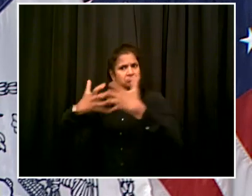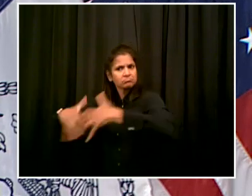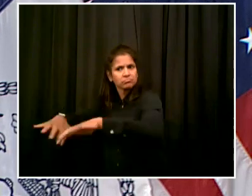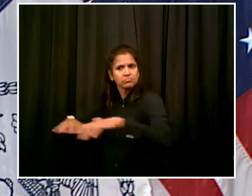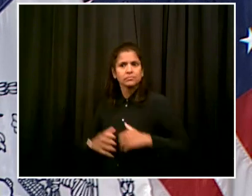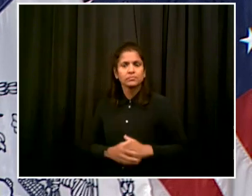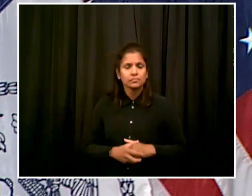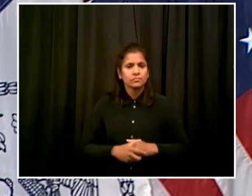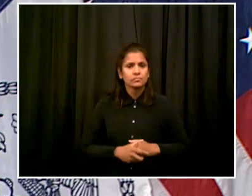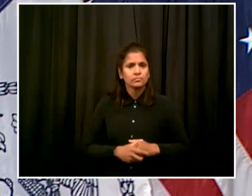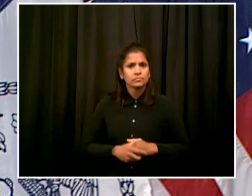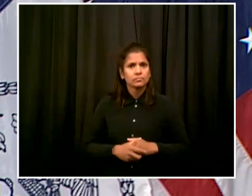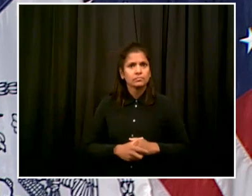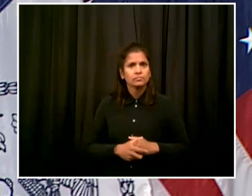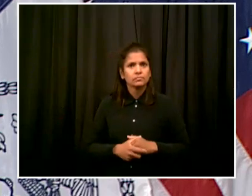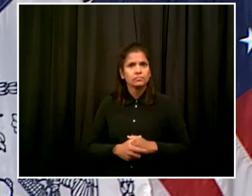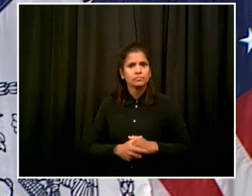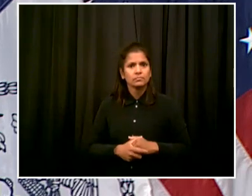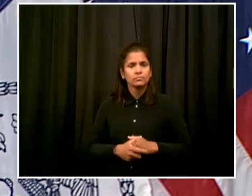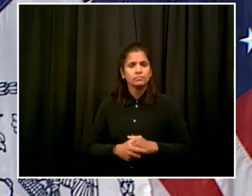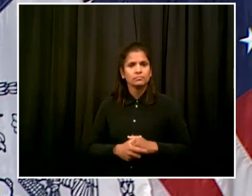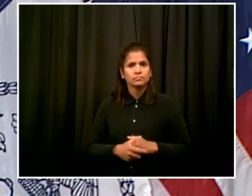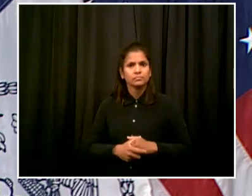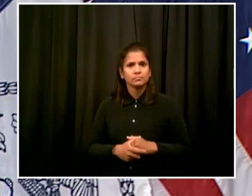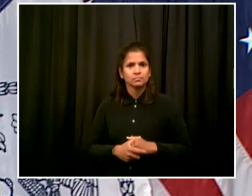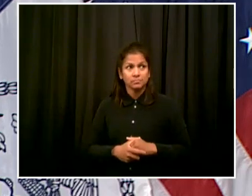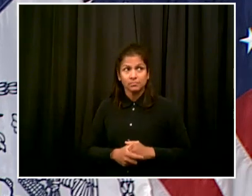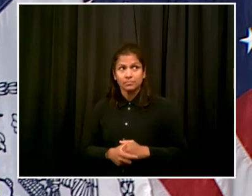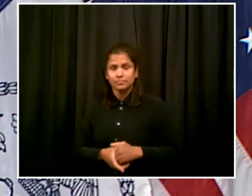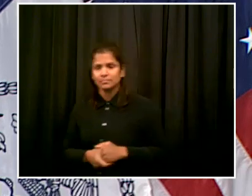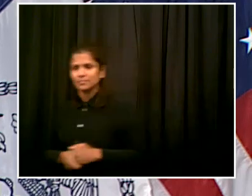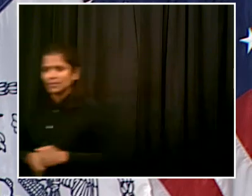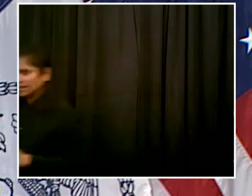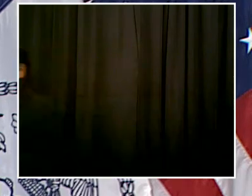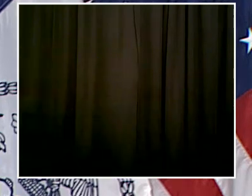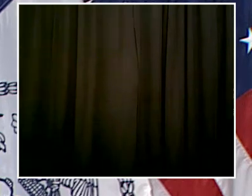THING TO DO FOR OUR KIDS AND THE CITY.